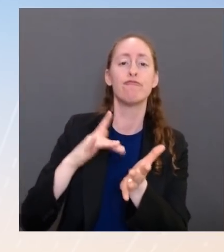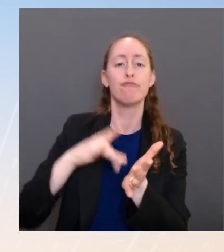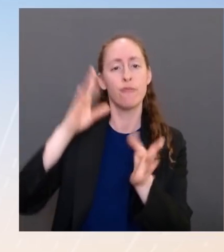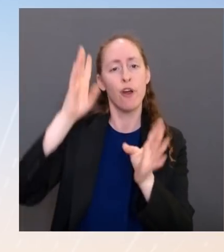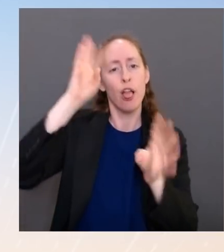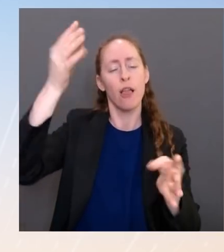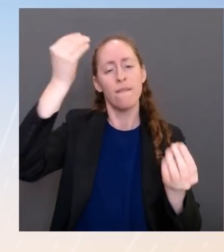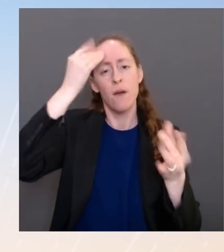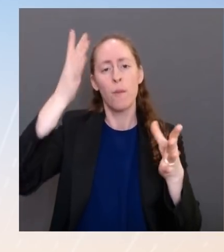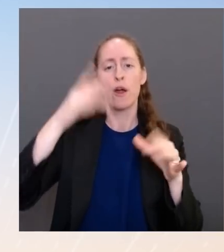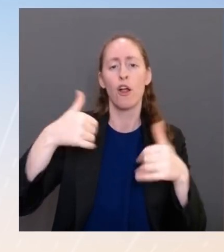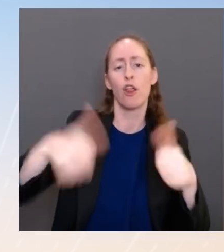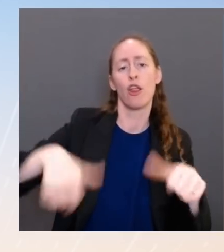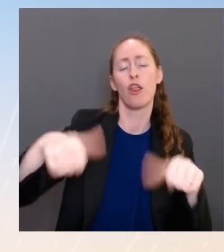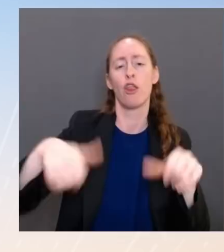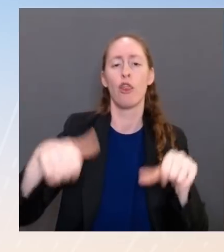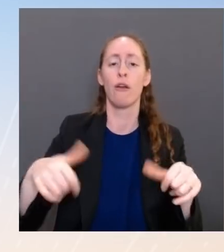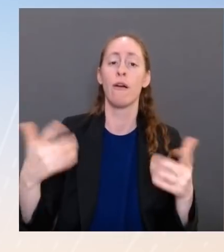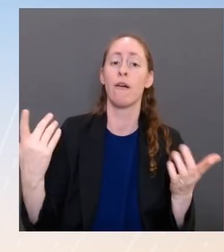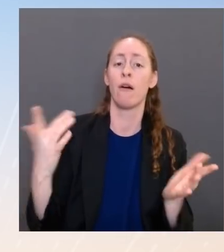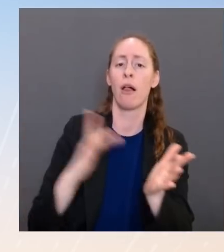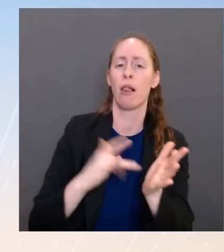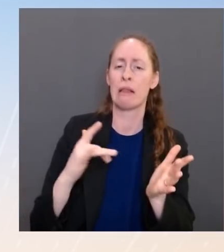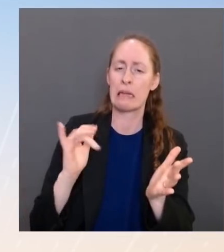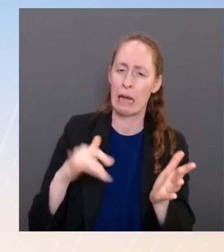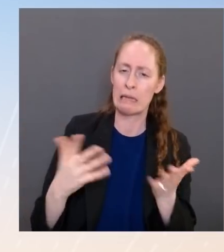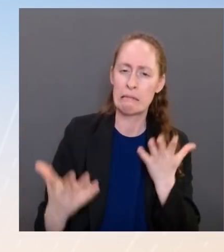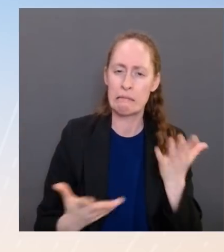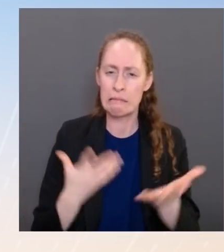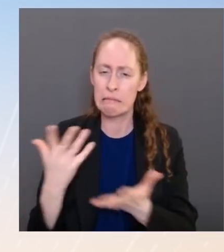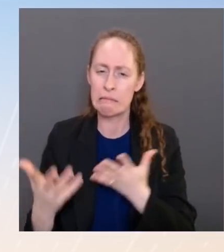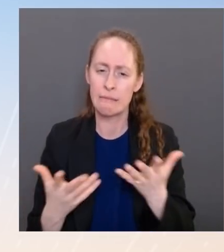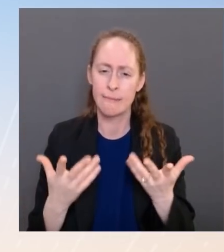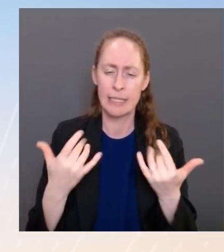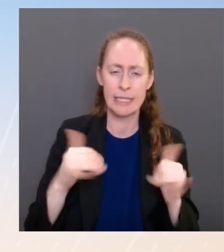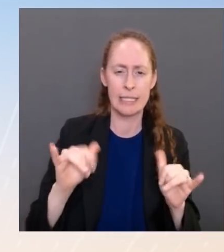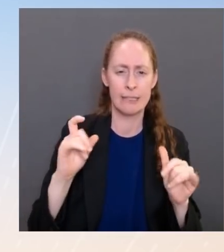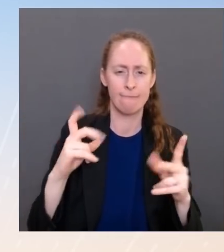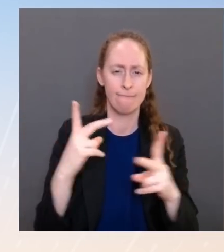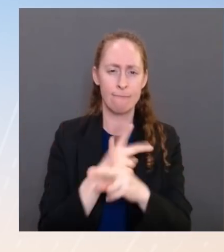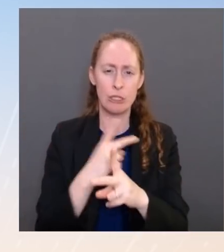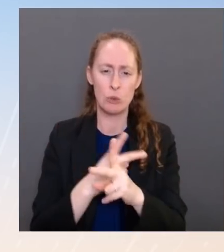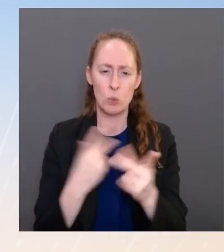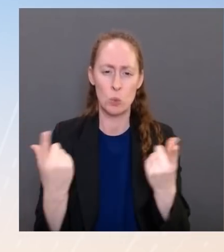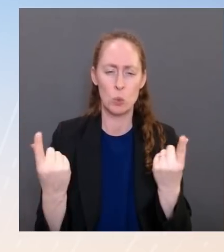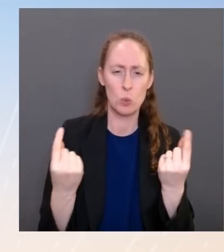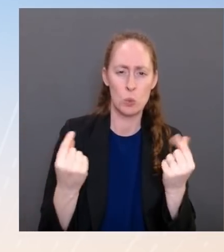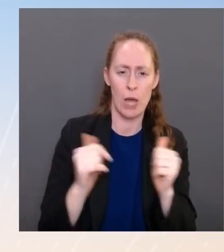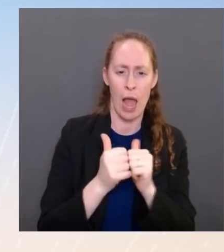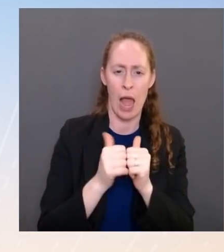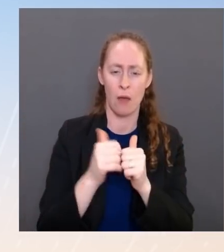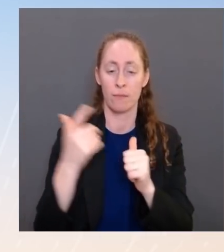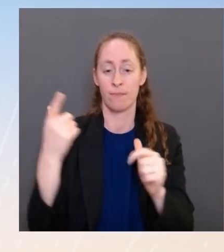in reforming Section 230. And there's a lot of bipartisan interest in that, so this may be a reminder of the urgency of doing that.